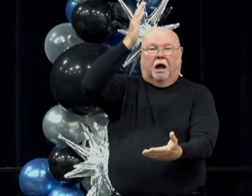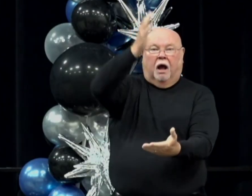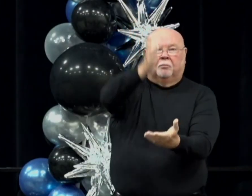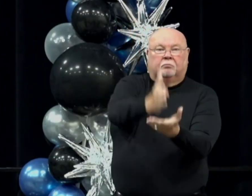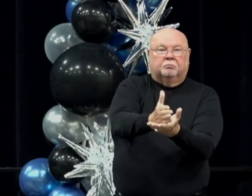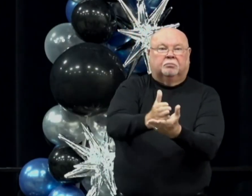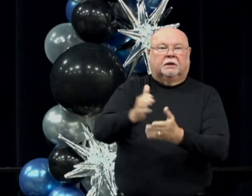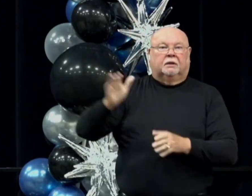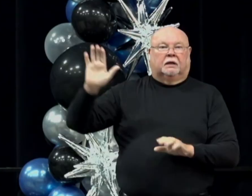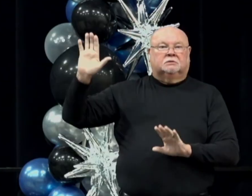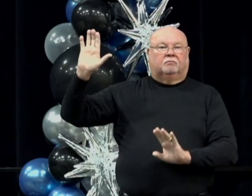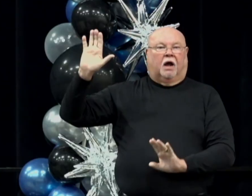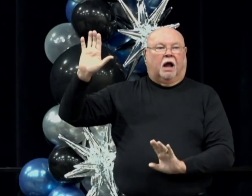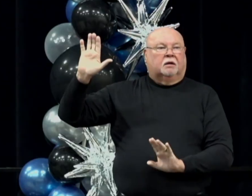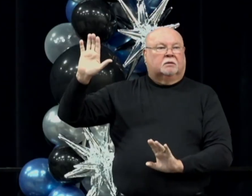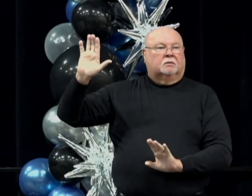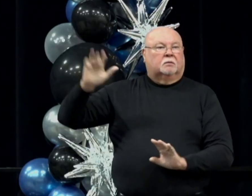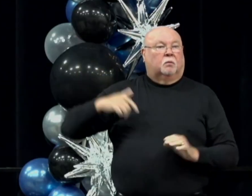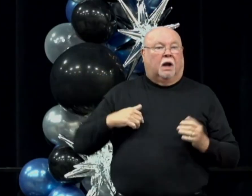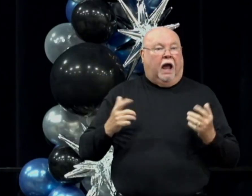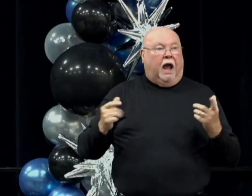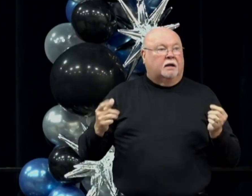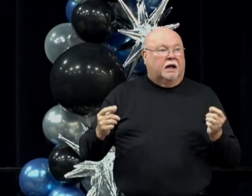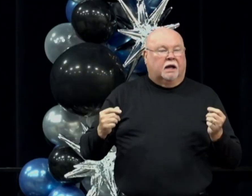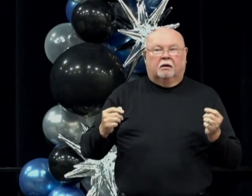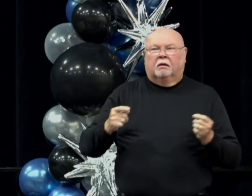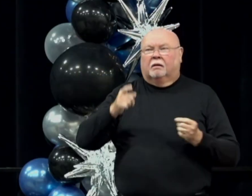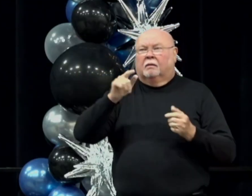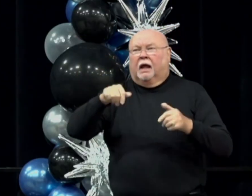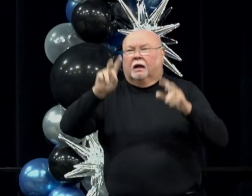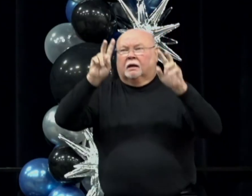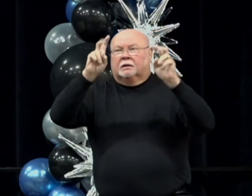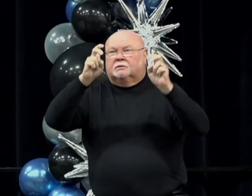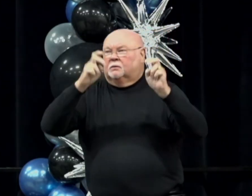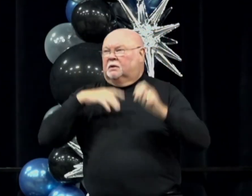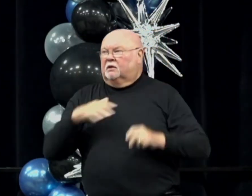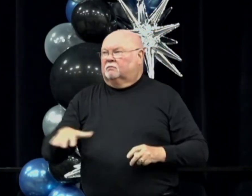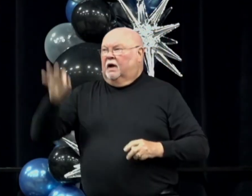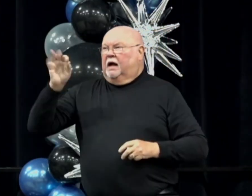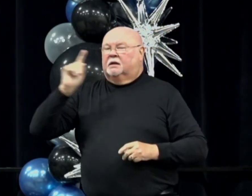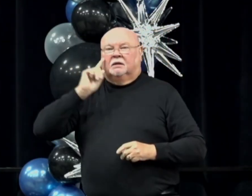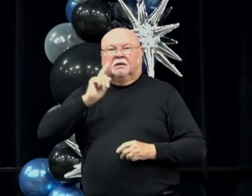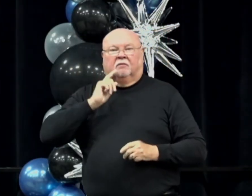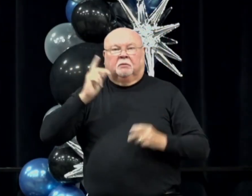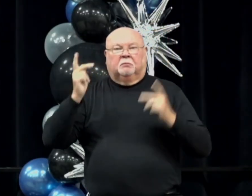I stopped testifying. Instead, what I did, when there was a issue,